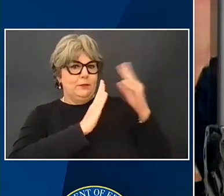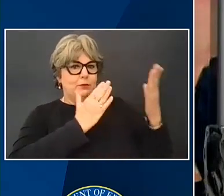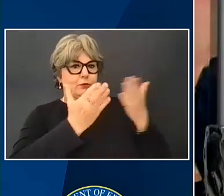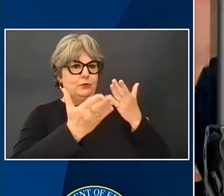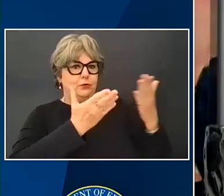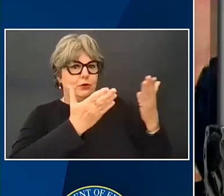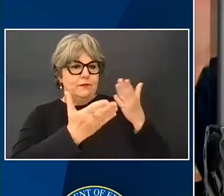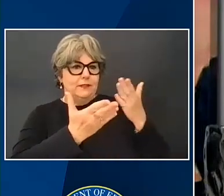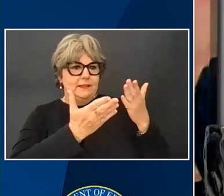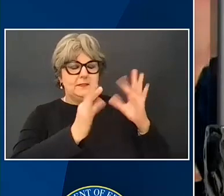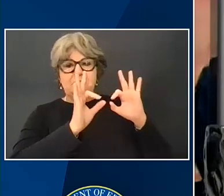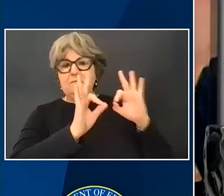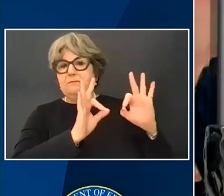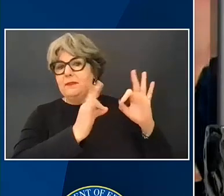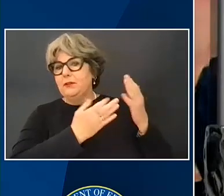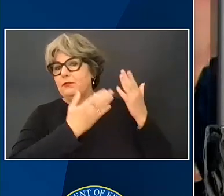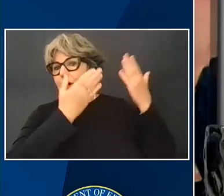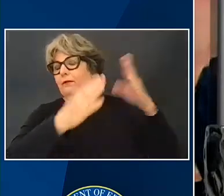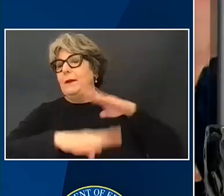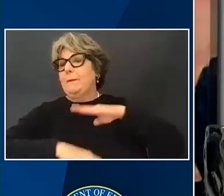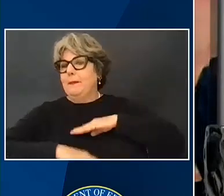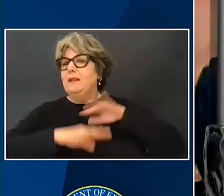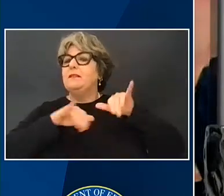offering meet those standards is a big part of it.